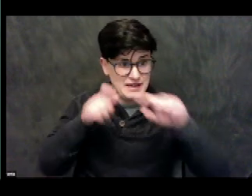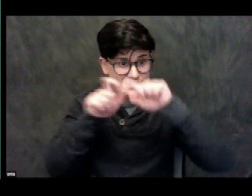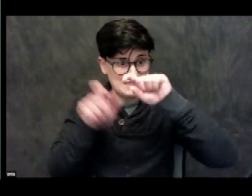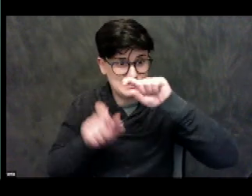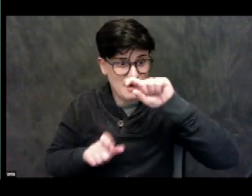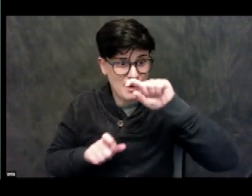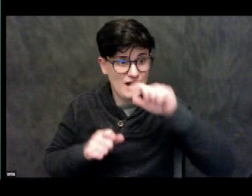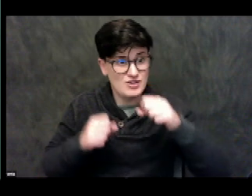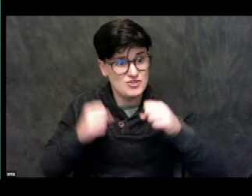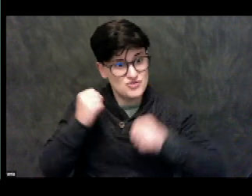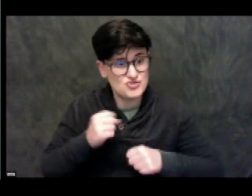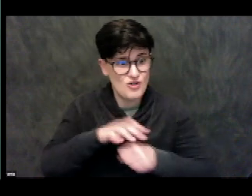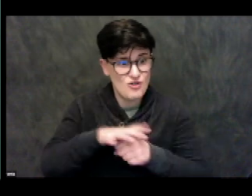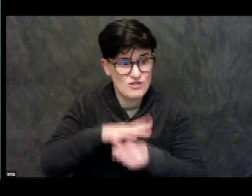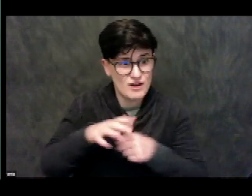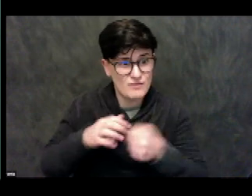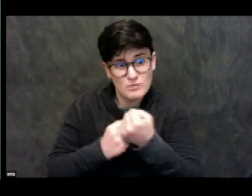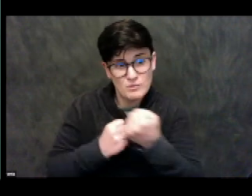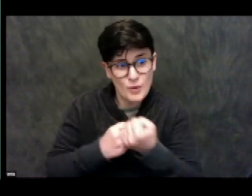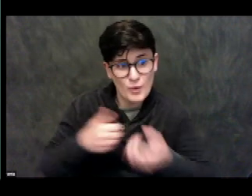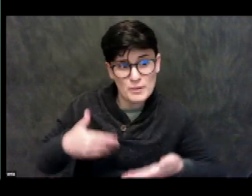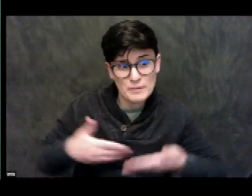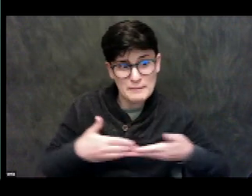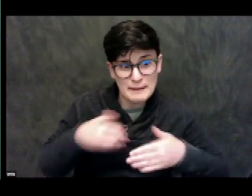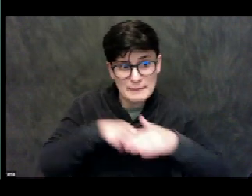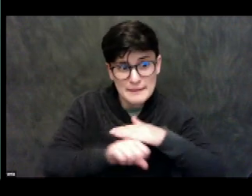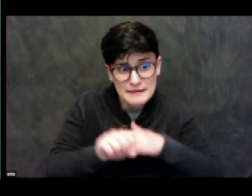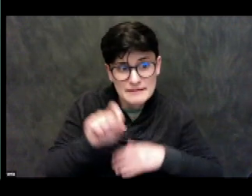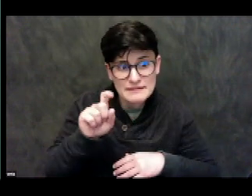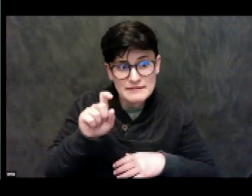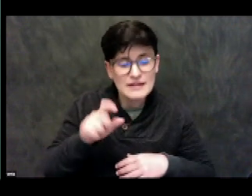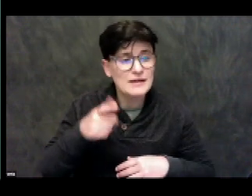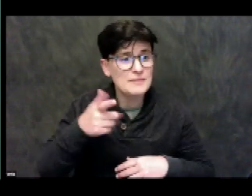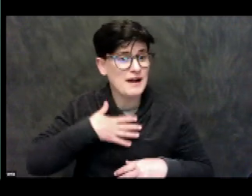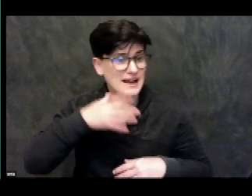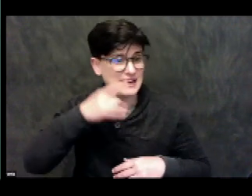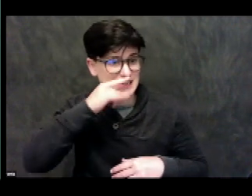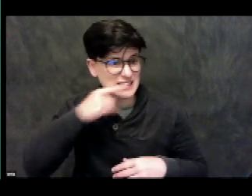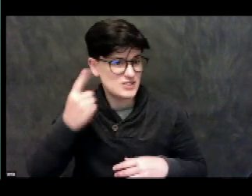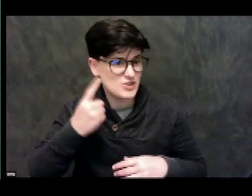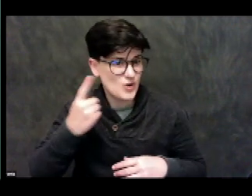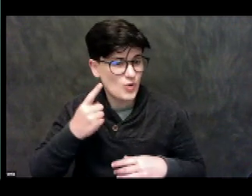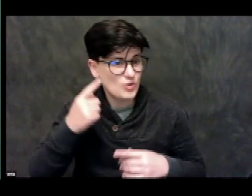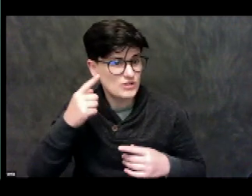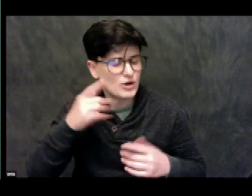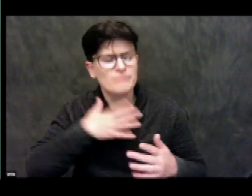my parents were told they would ask if I could have kids, and my parents were told they don't know.